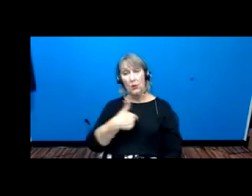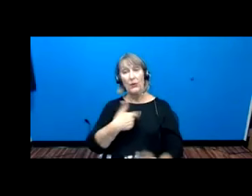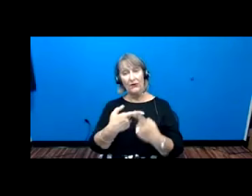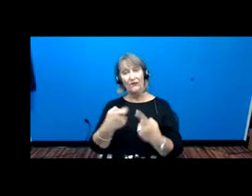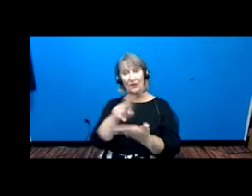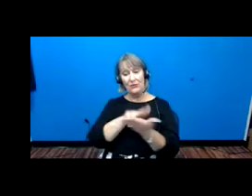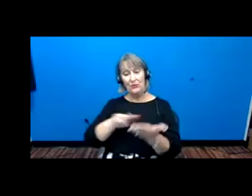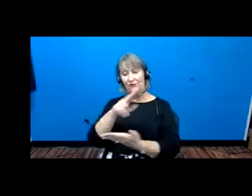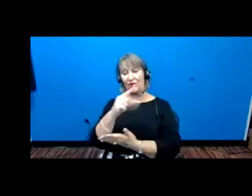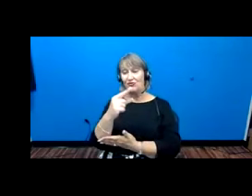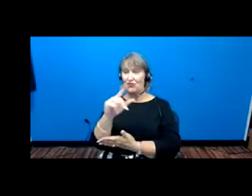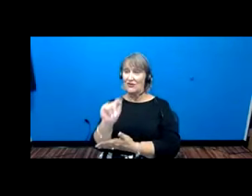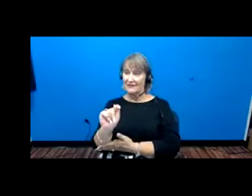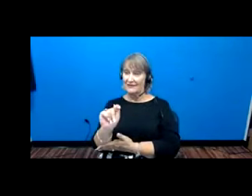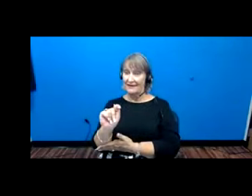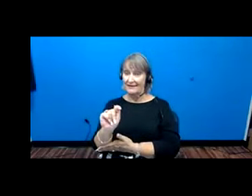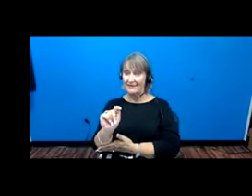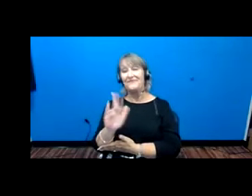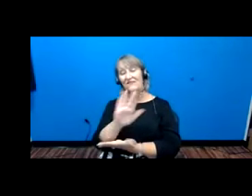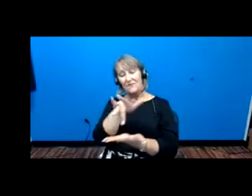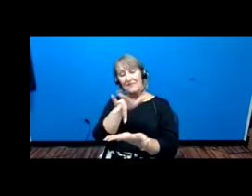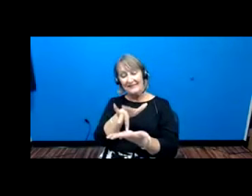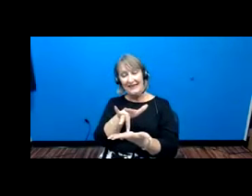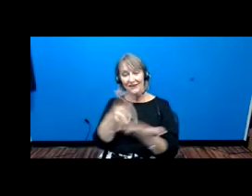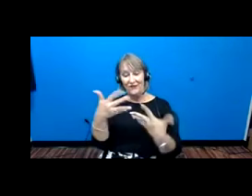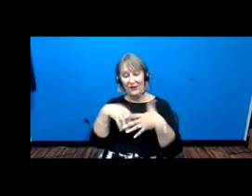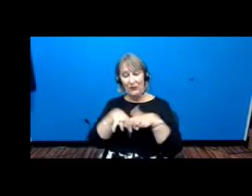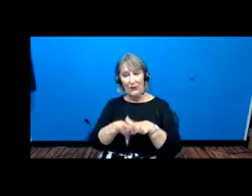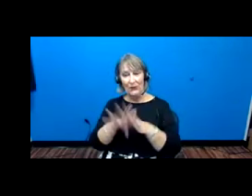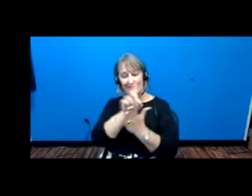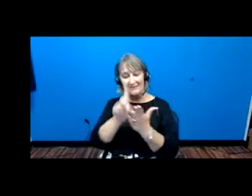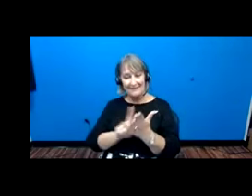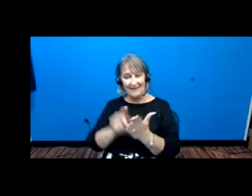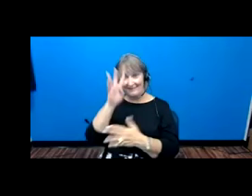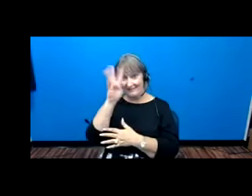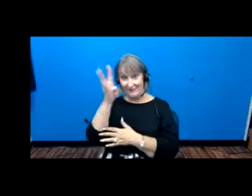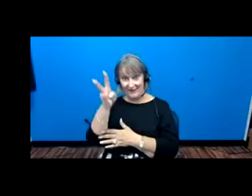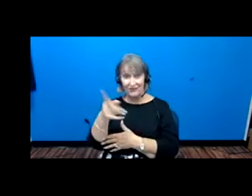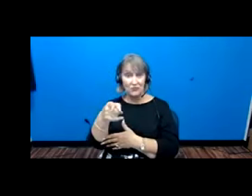the Center for Inclusive Design and Innovation. I know a lot of you are familiar with us and have collaborated with us,